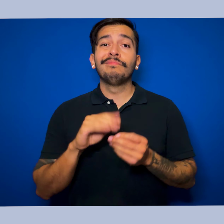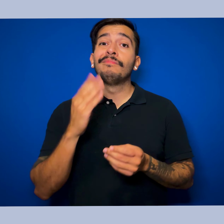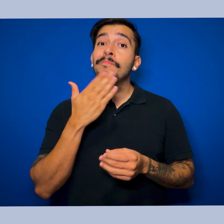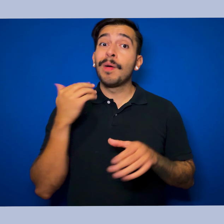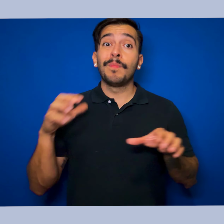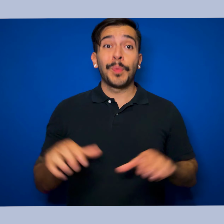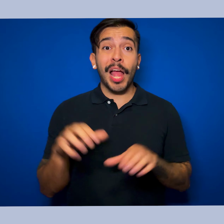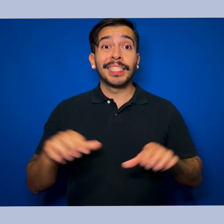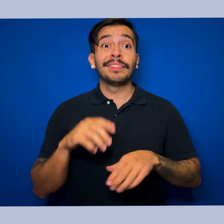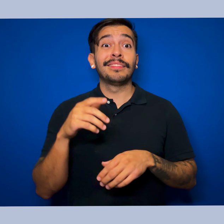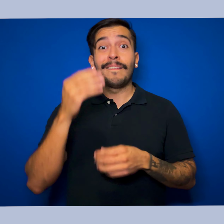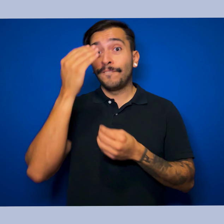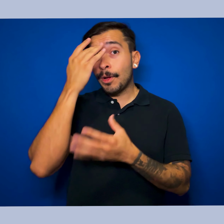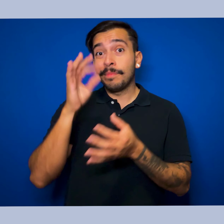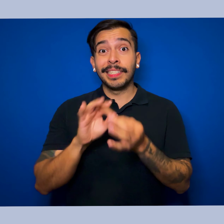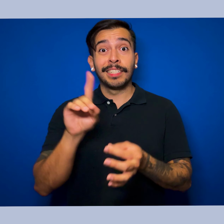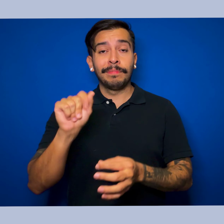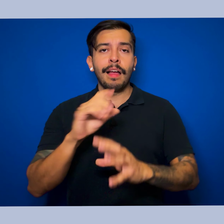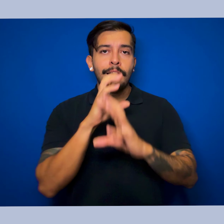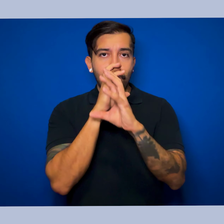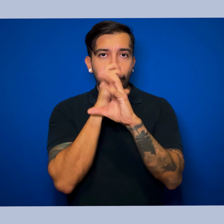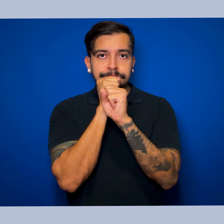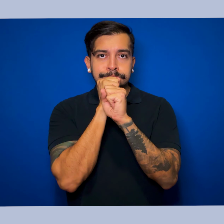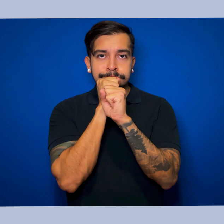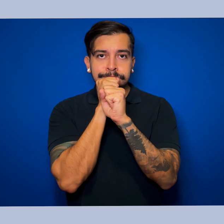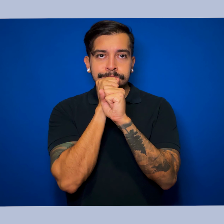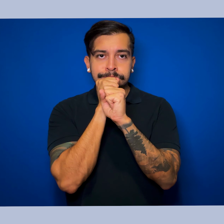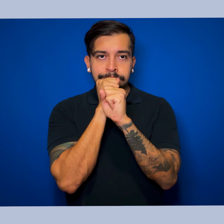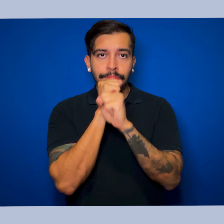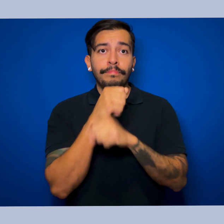It's best practice to keep disability related information confidential,